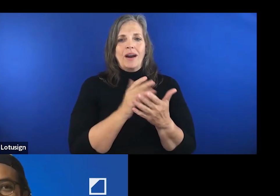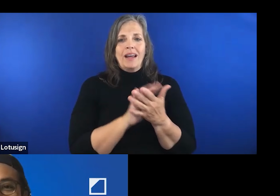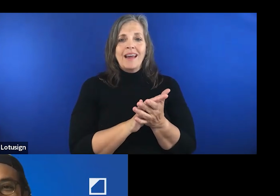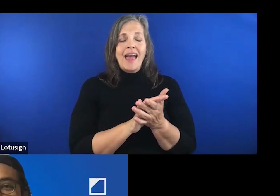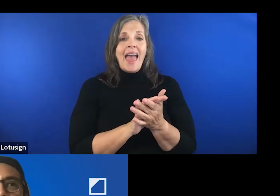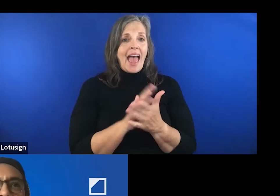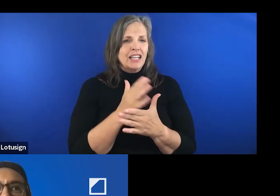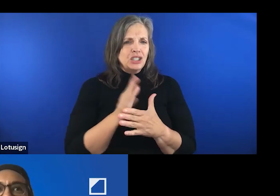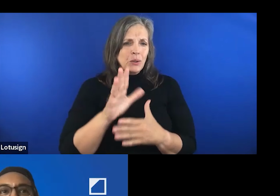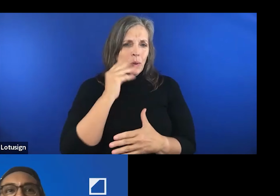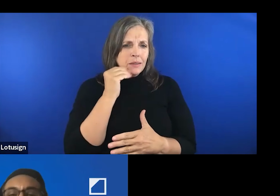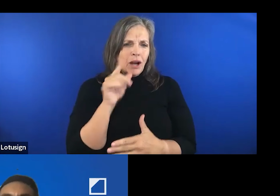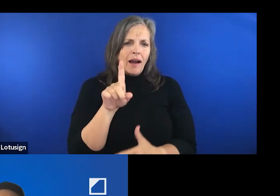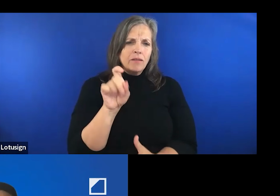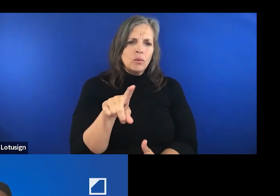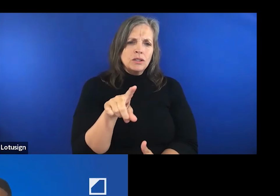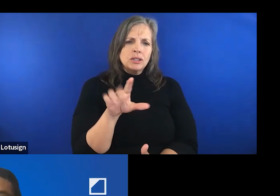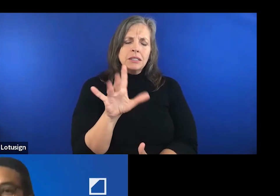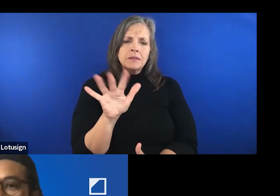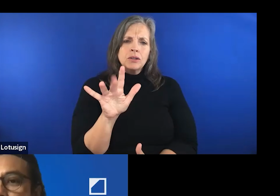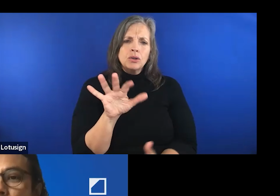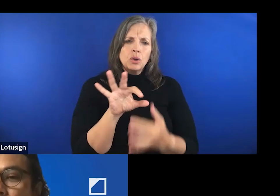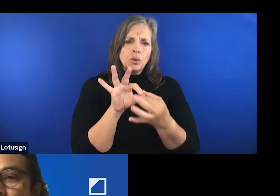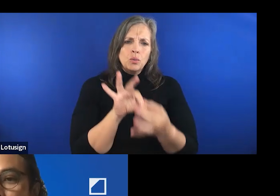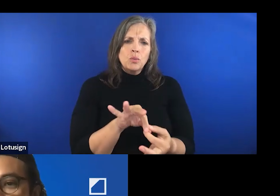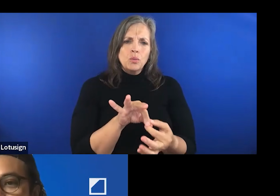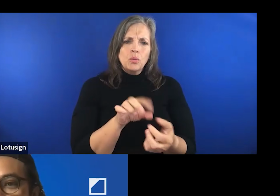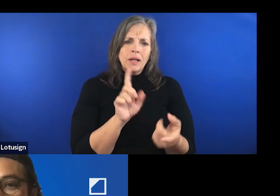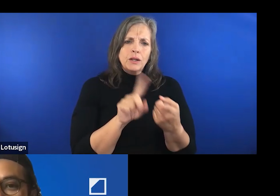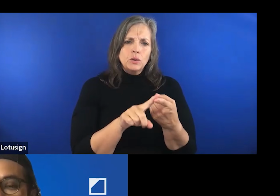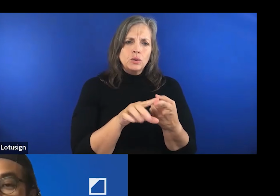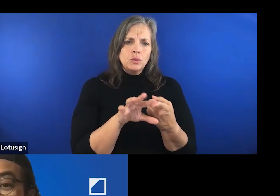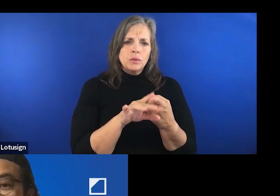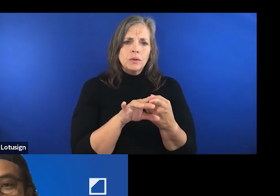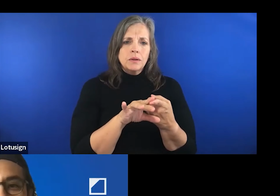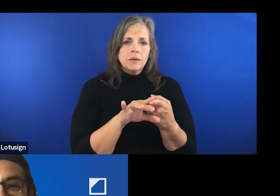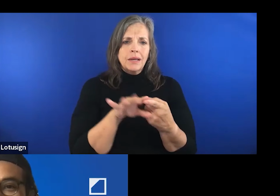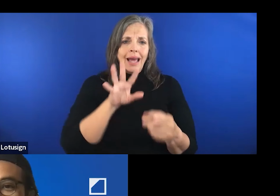experience I had a question um related to uh inclusiveness which is the whole